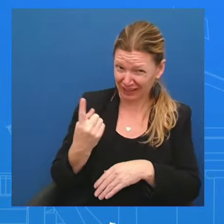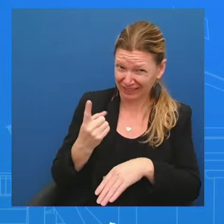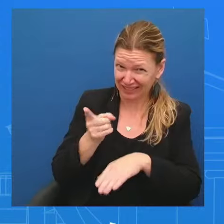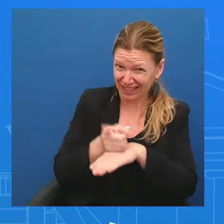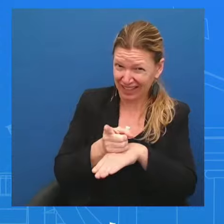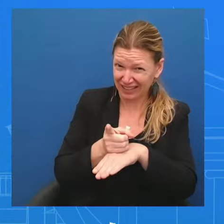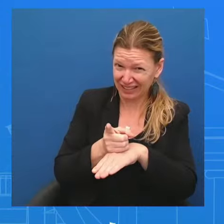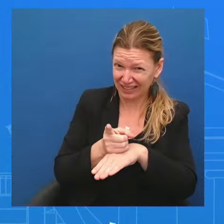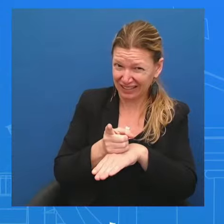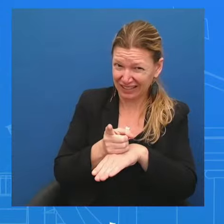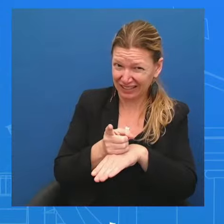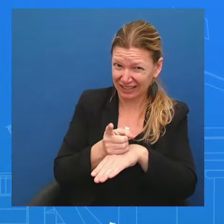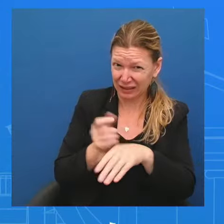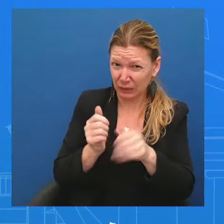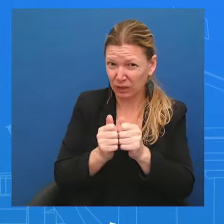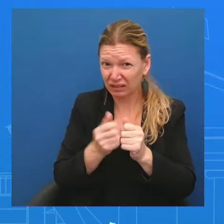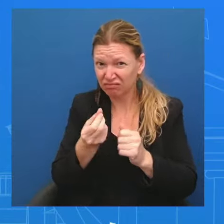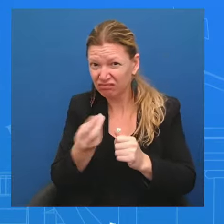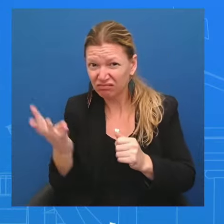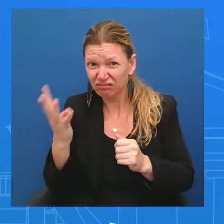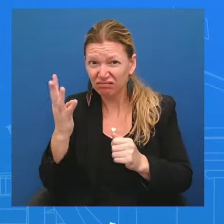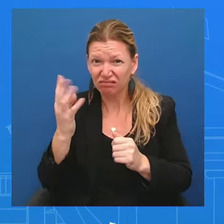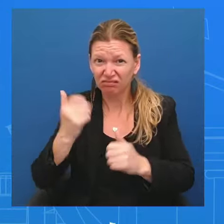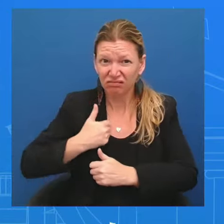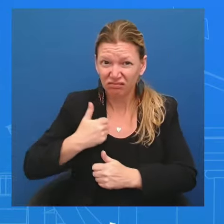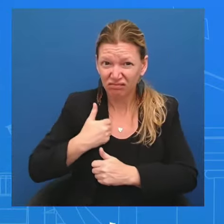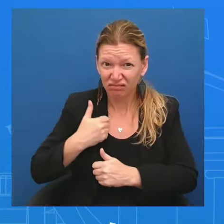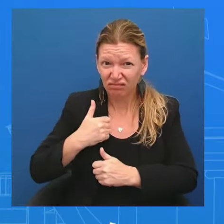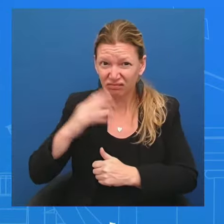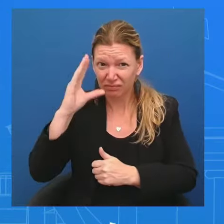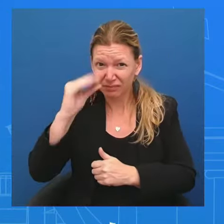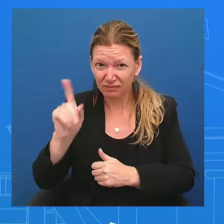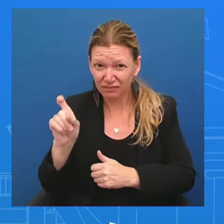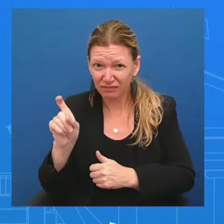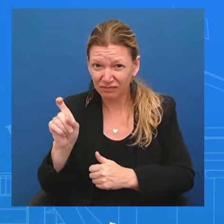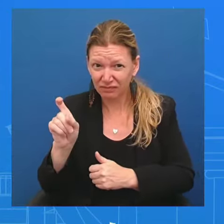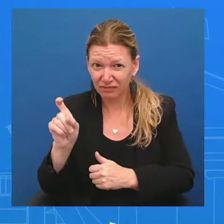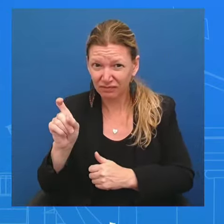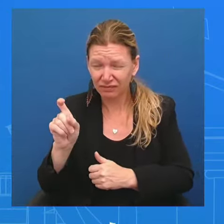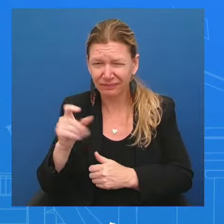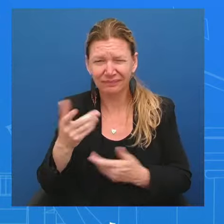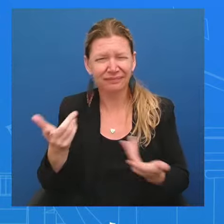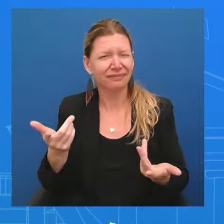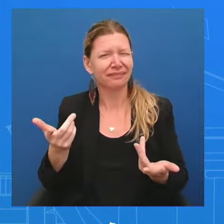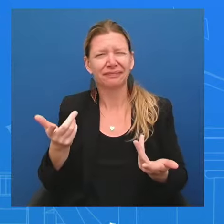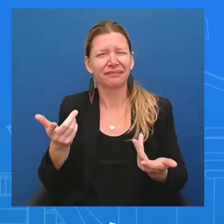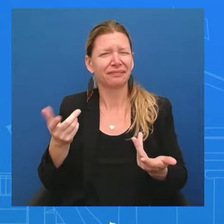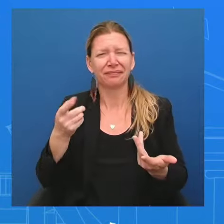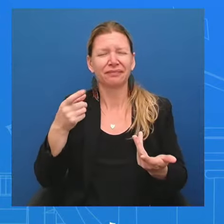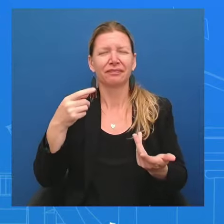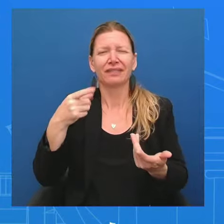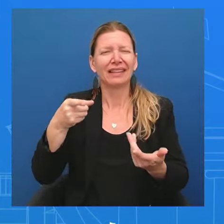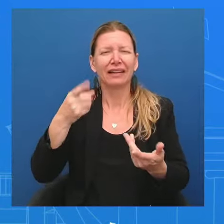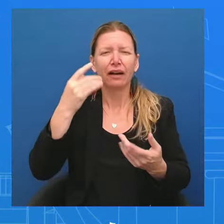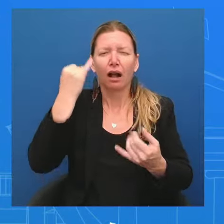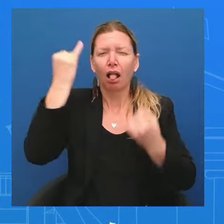you're dragging me into a hypothetical and I hate that, but one tank, one armored vehicle does not constitute a major ground operation.